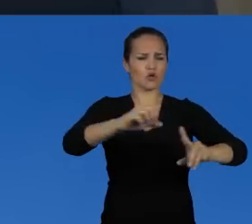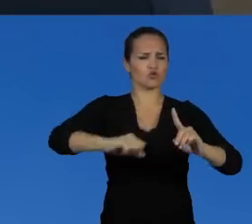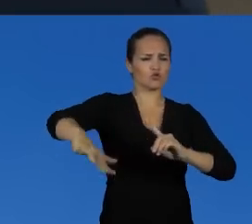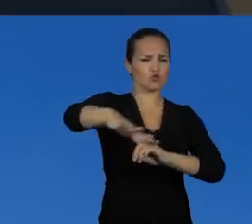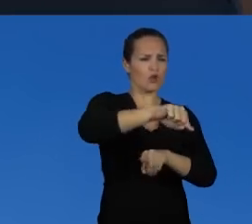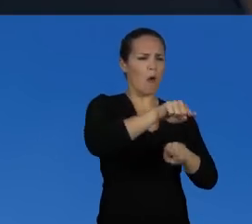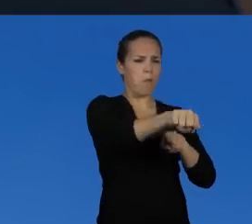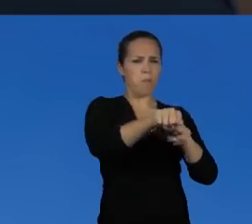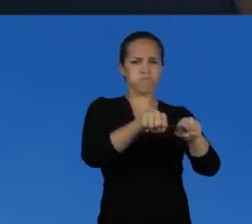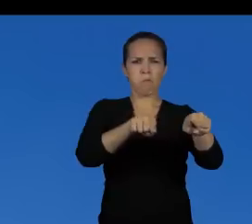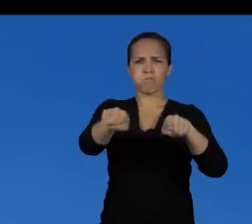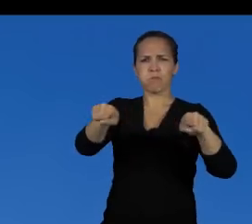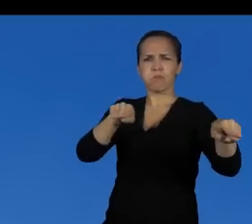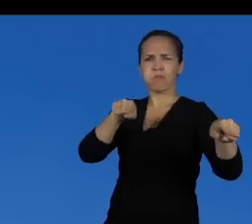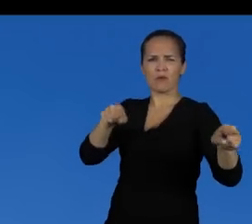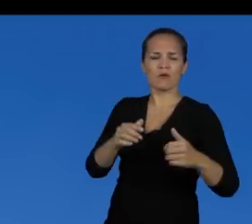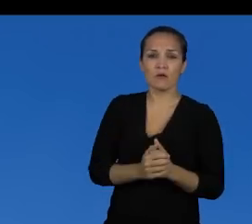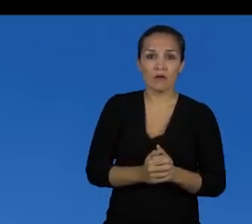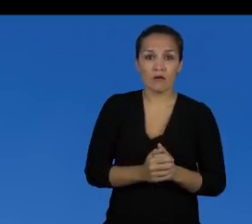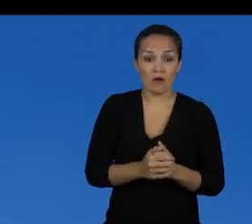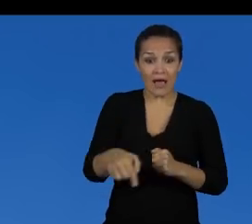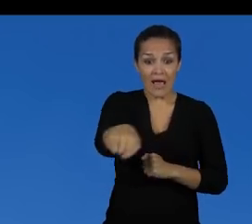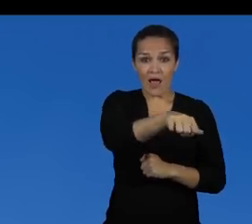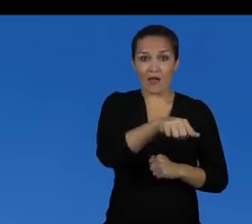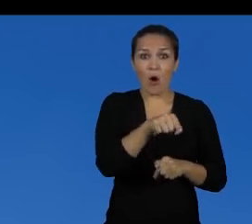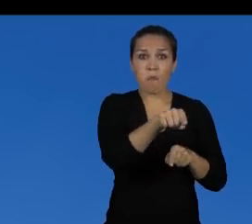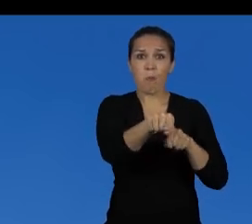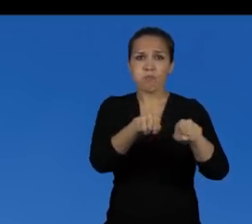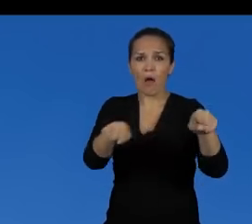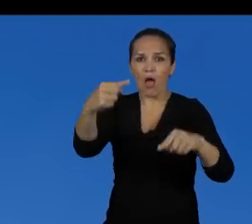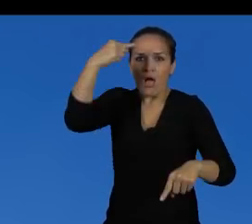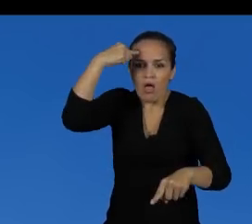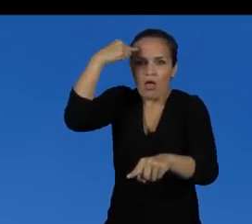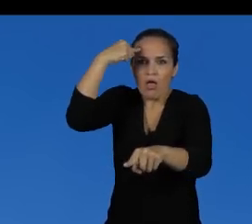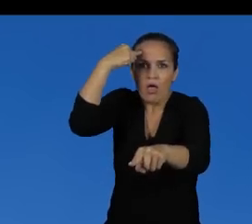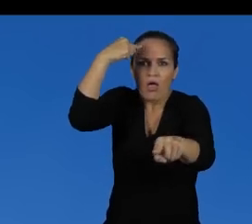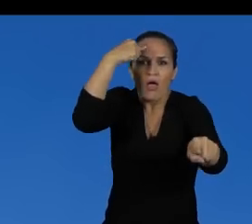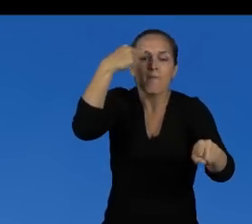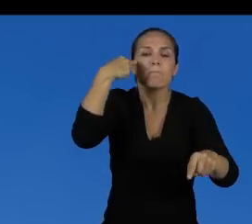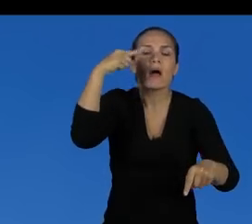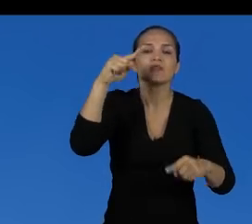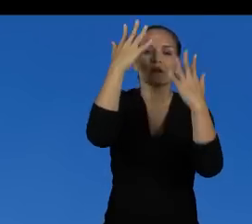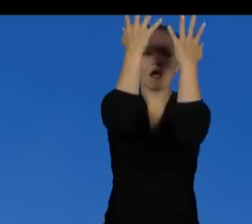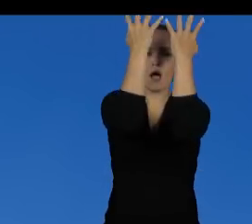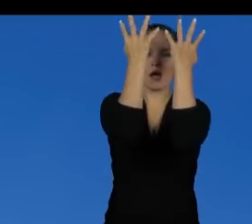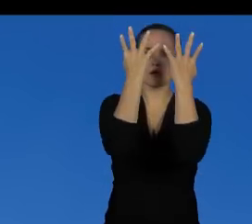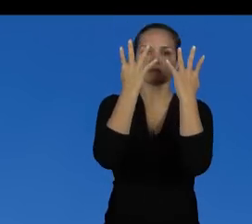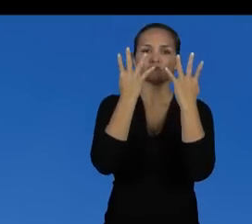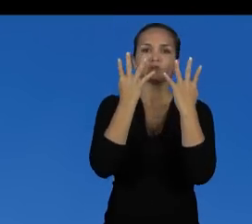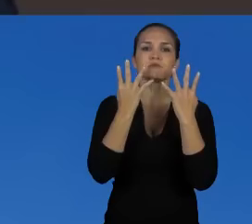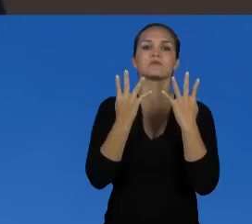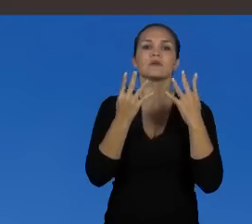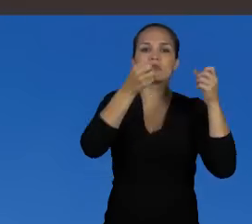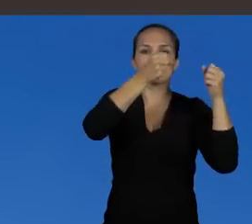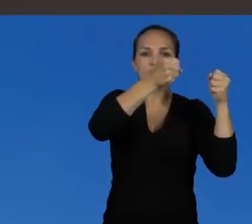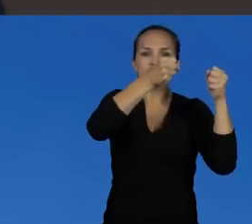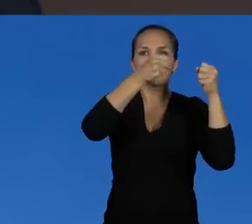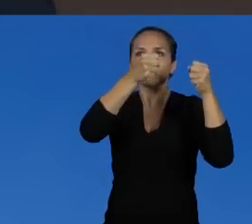work in our society. Those structures are a cage And each bar supports the others.